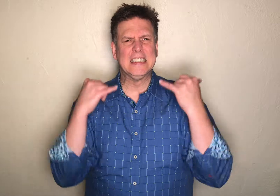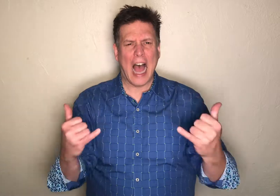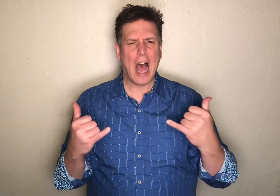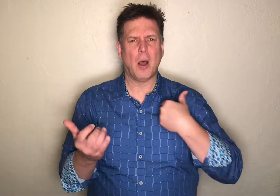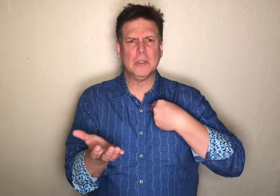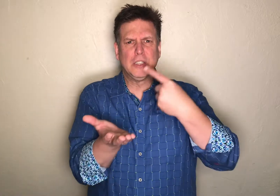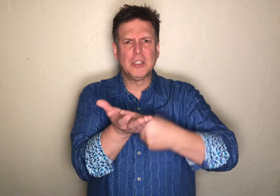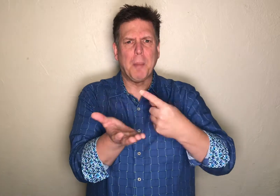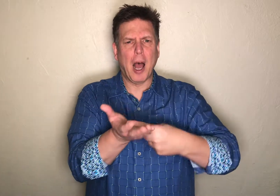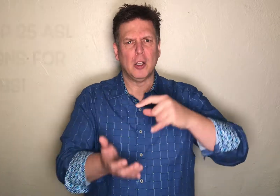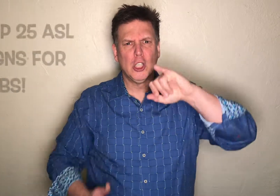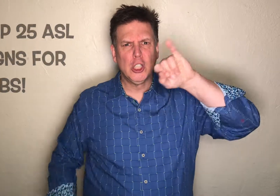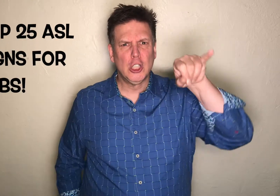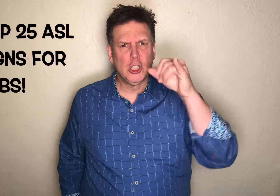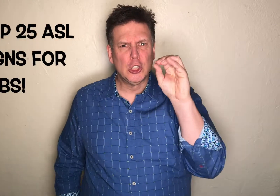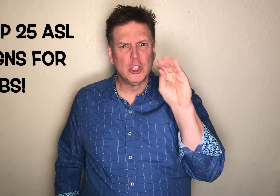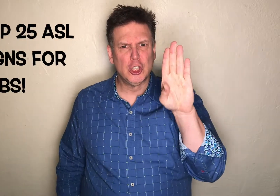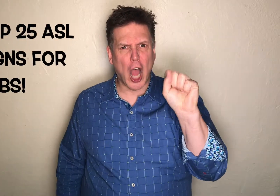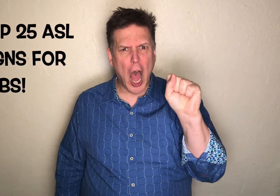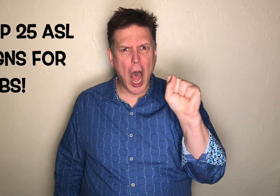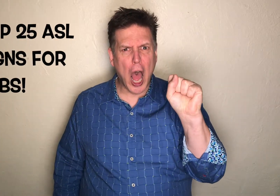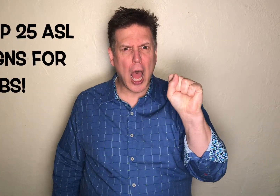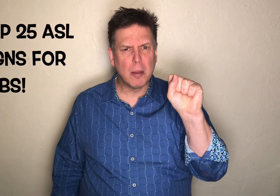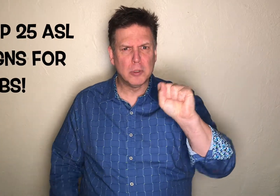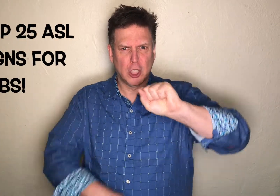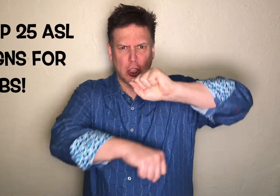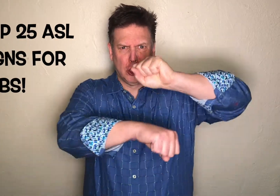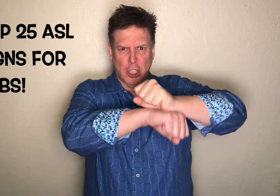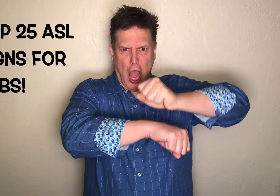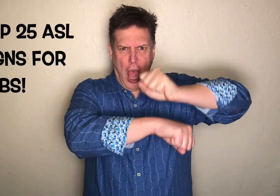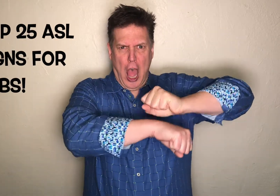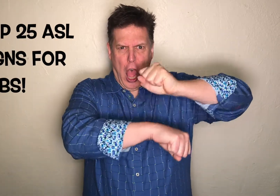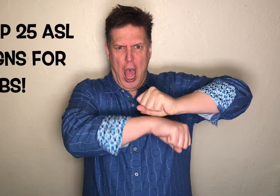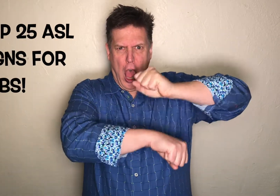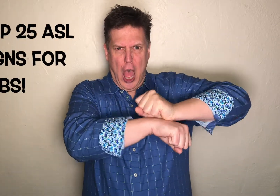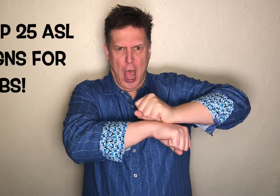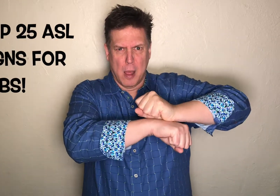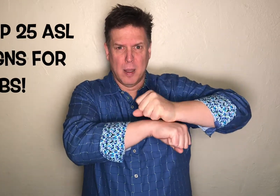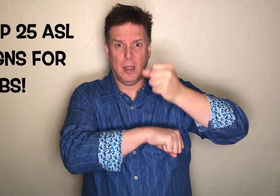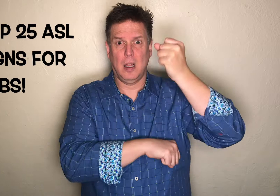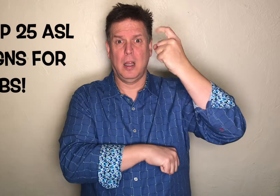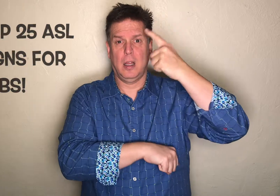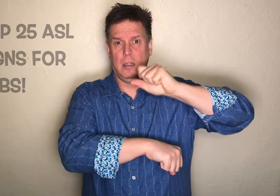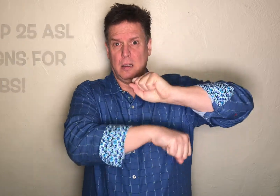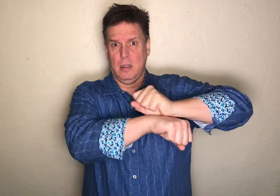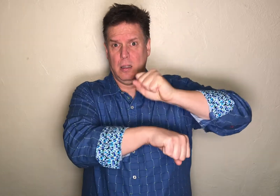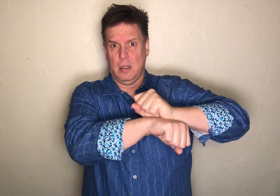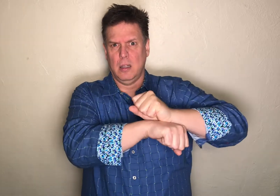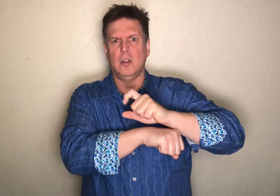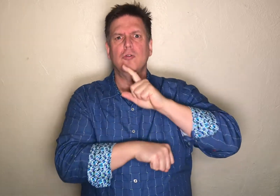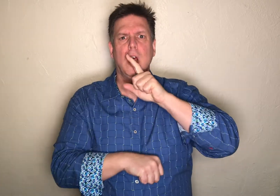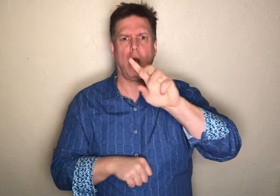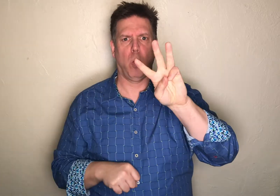OK Today we're going to talk about the top 25 ASL signs for jobs. The word job is